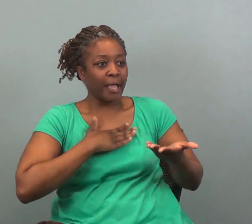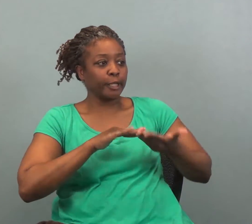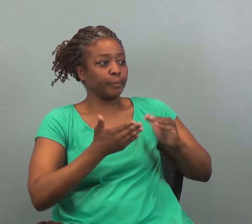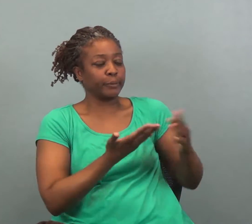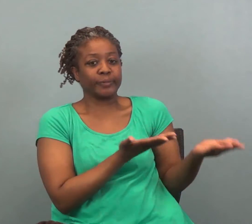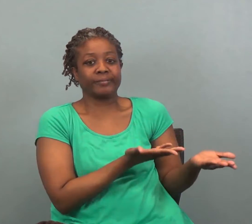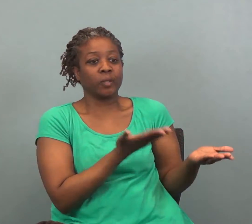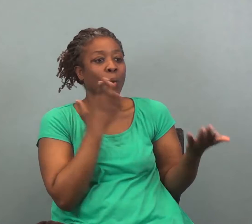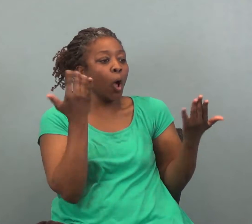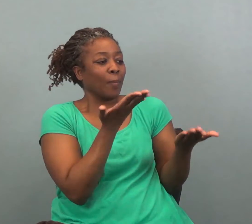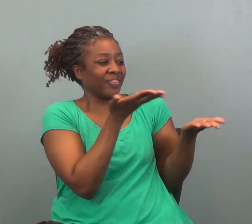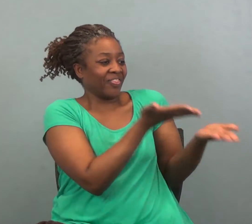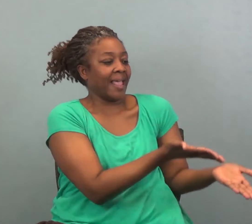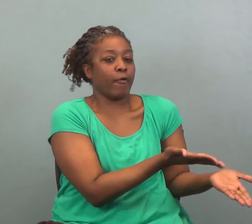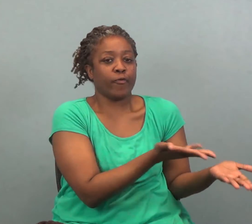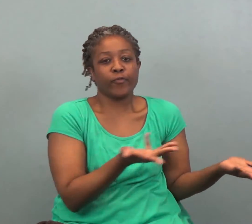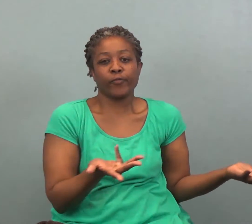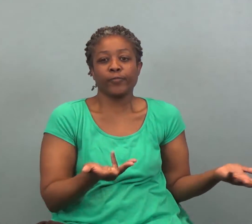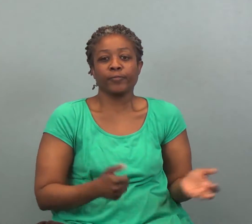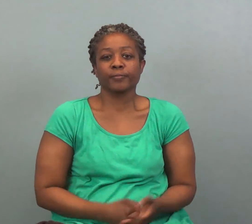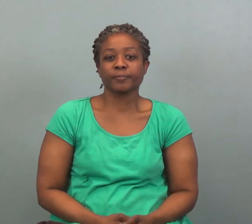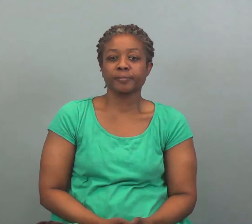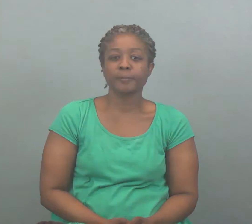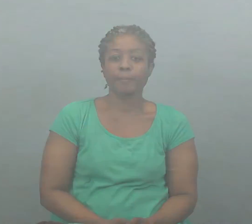because the attacker is part of their community.